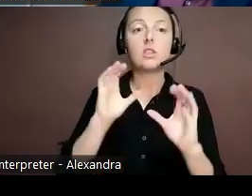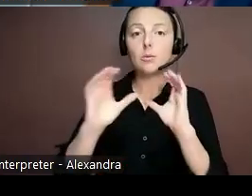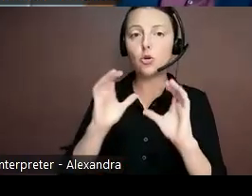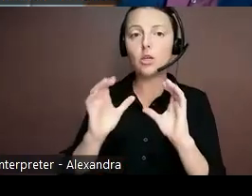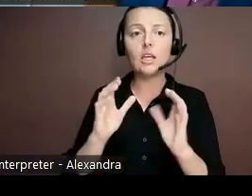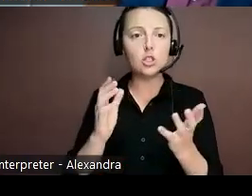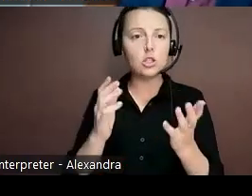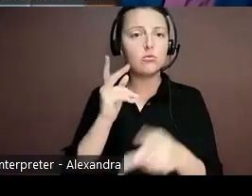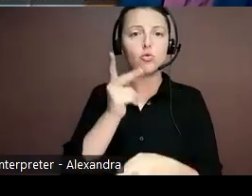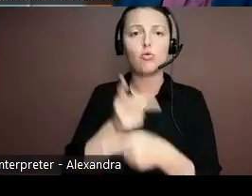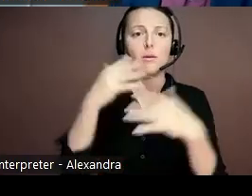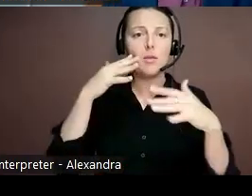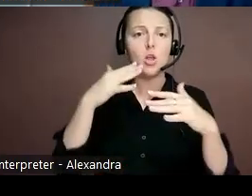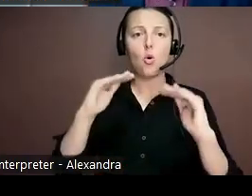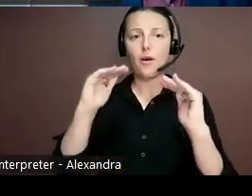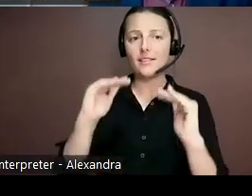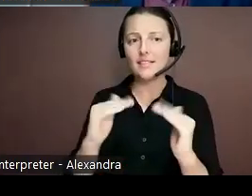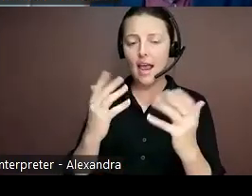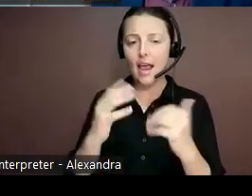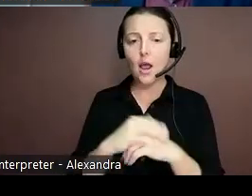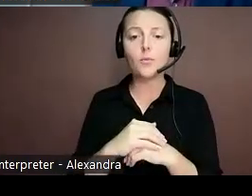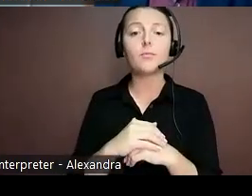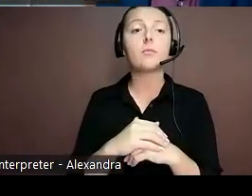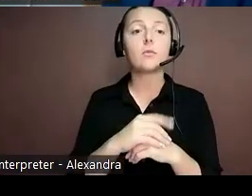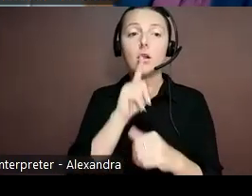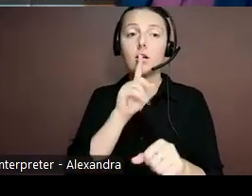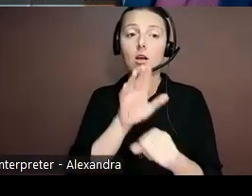are spending time with patients outside of the nursing station. You want to make sure